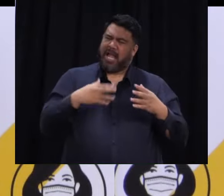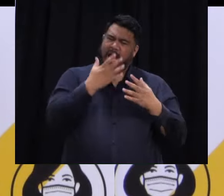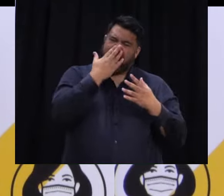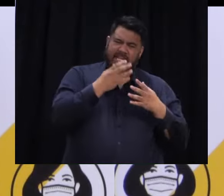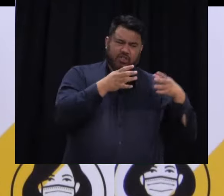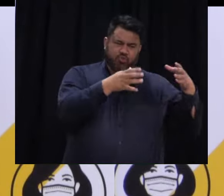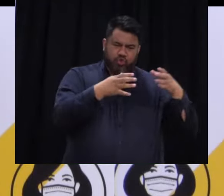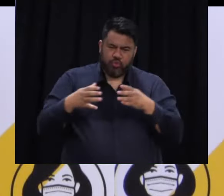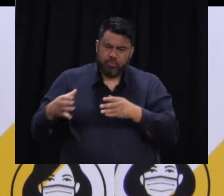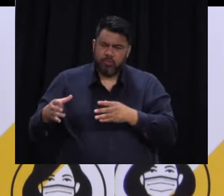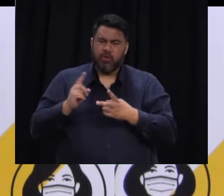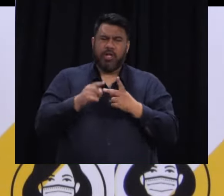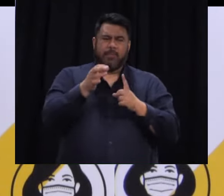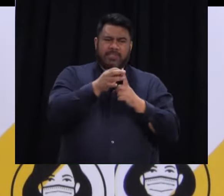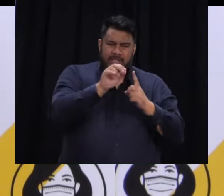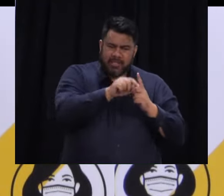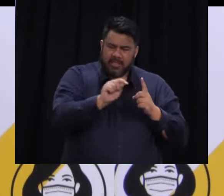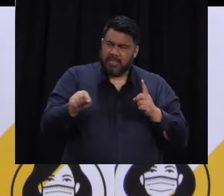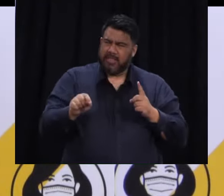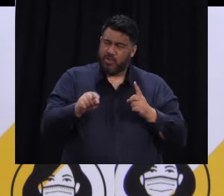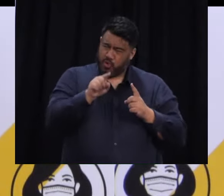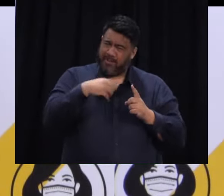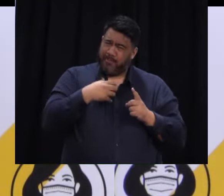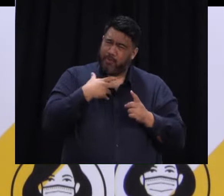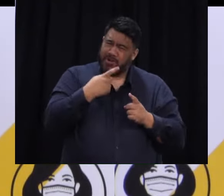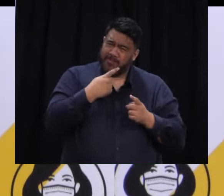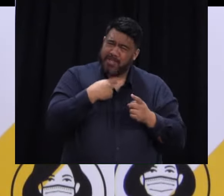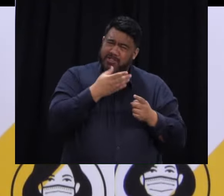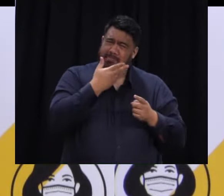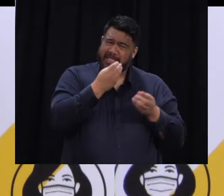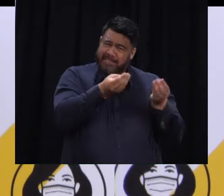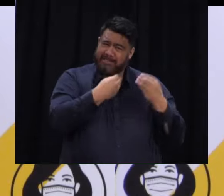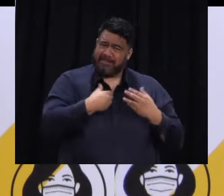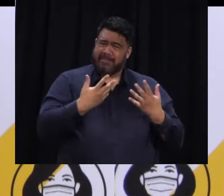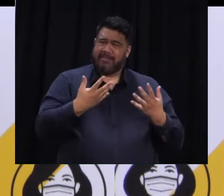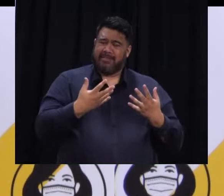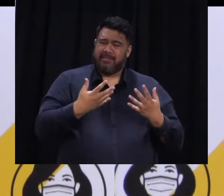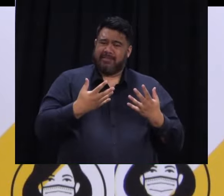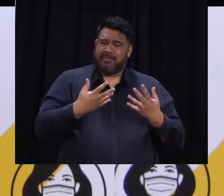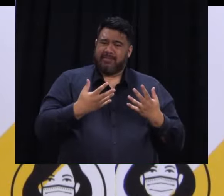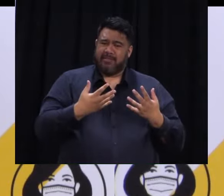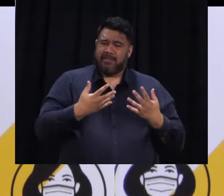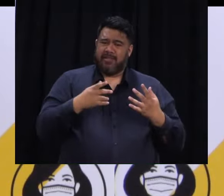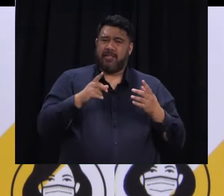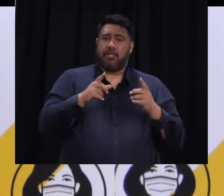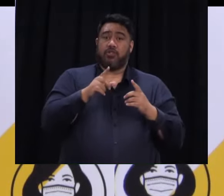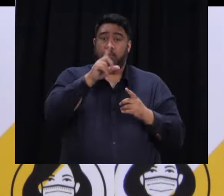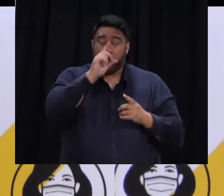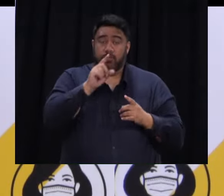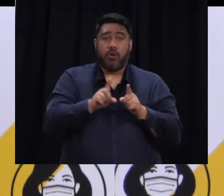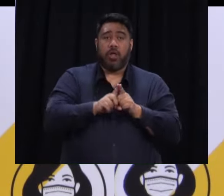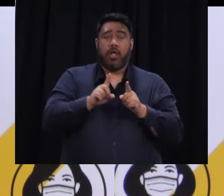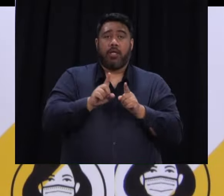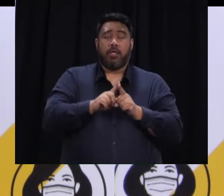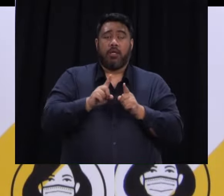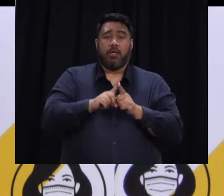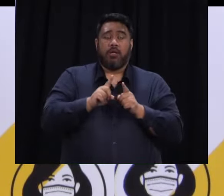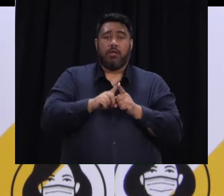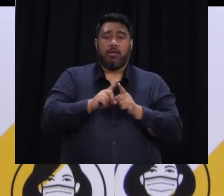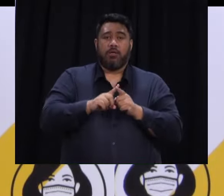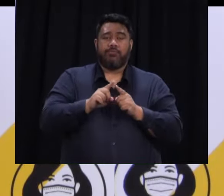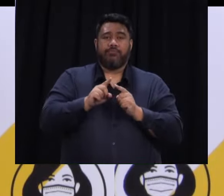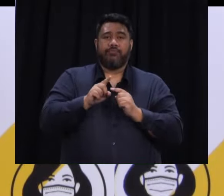On the 148 total cases, do